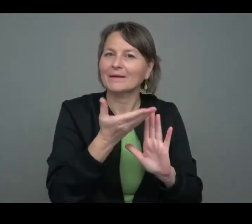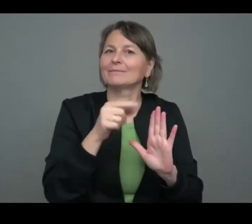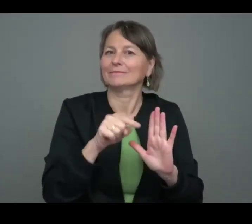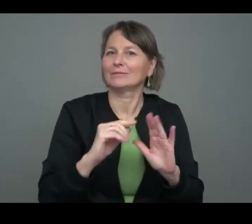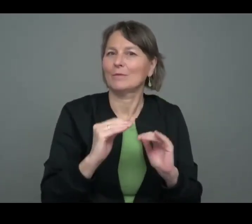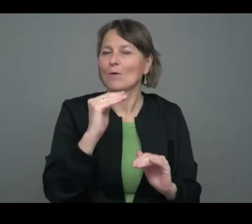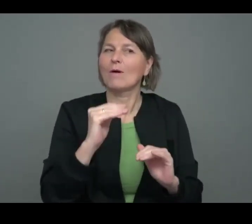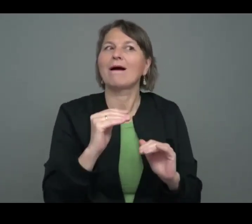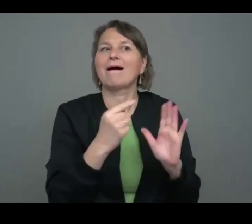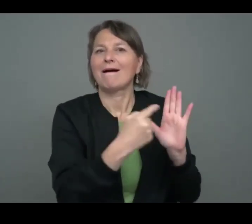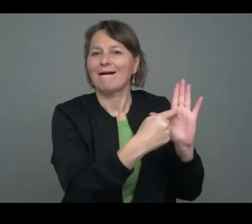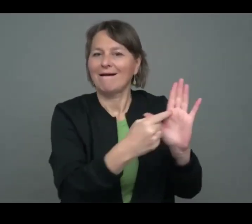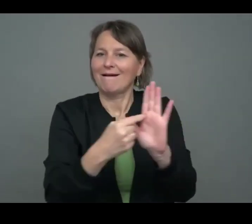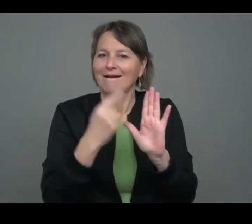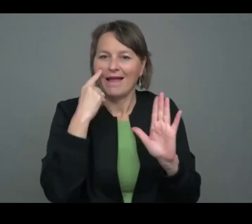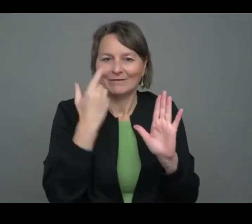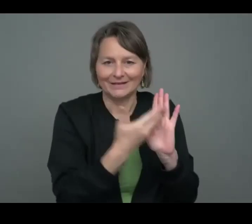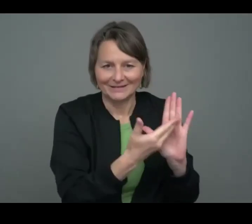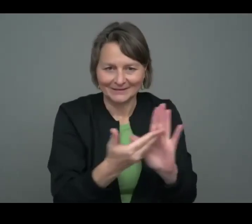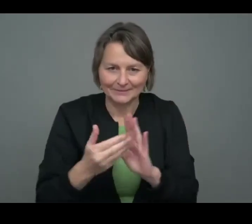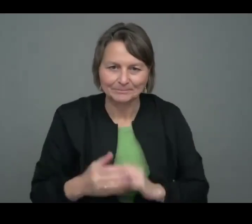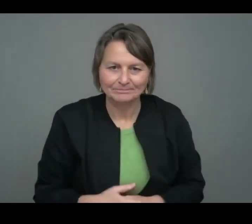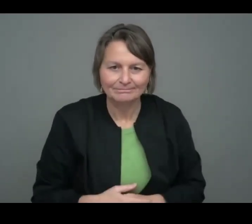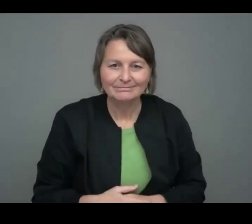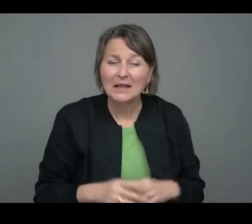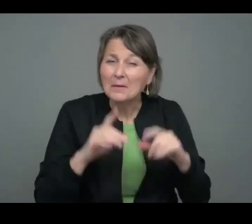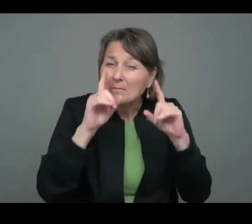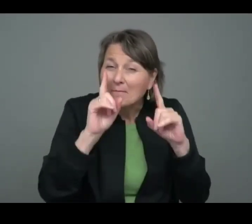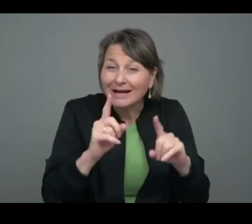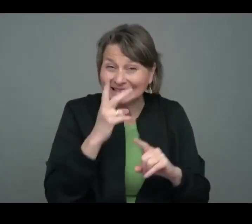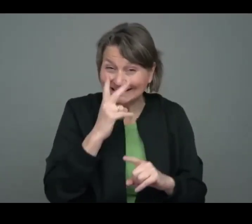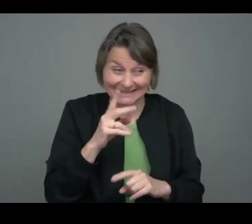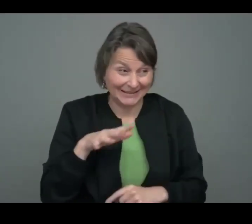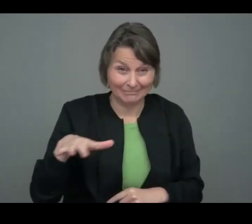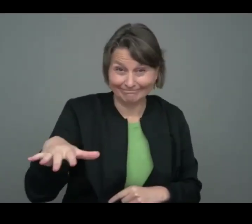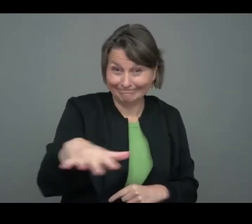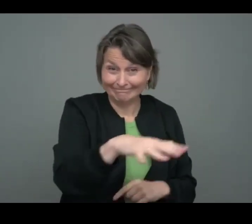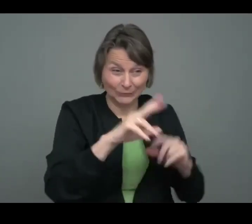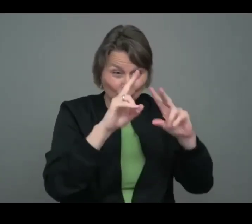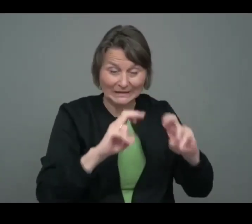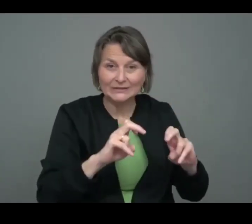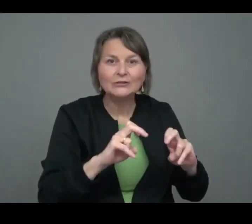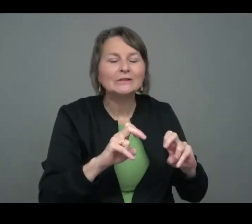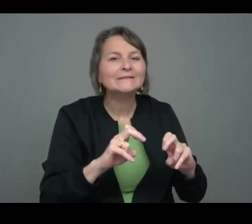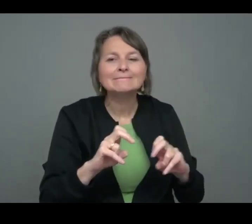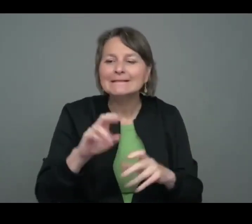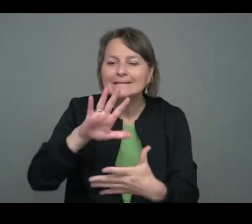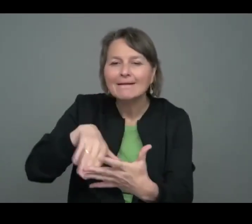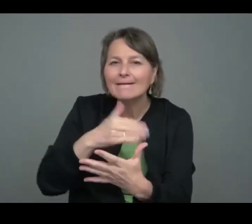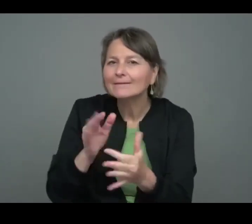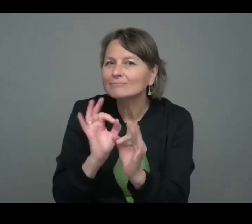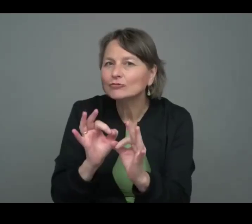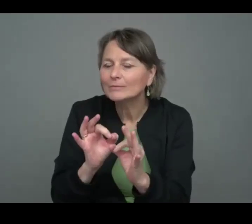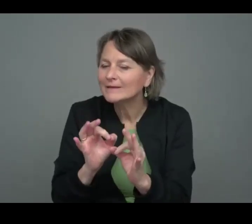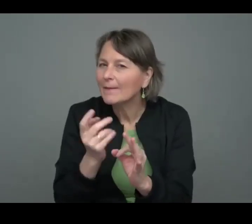And if we have more research, then... we have more evidence and we have impact on practice.